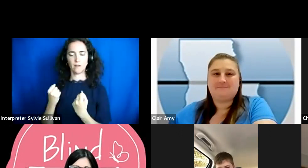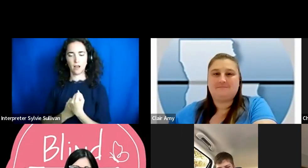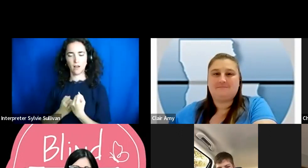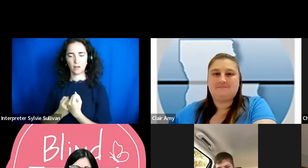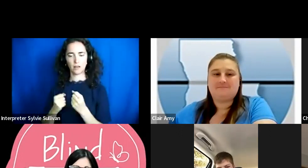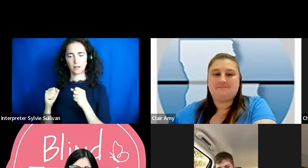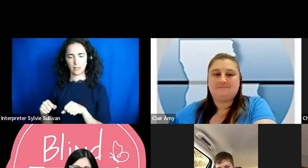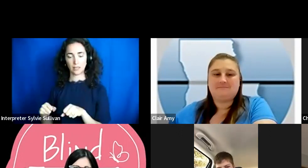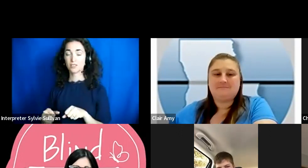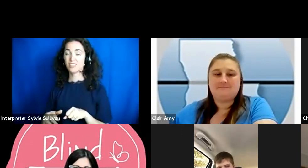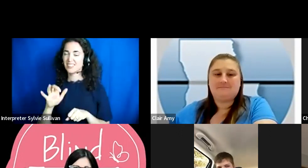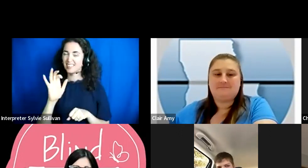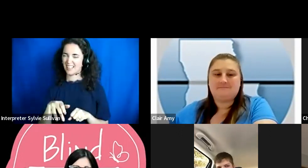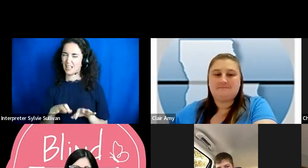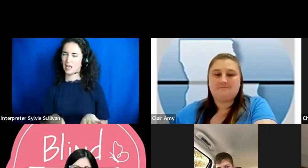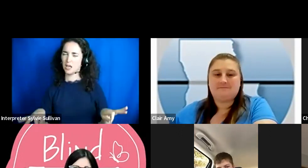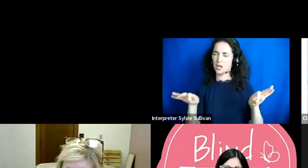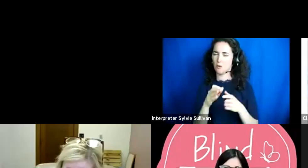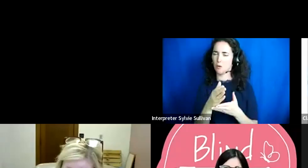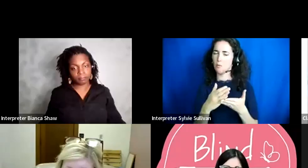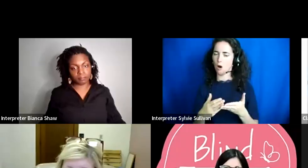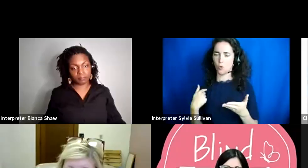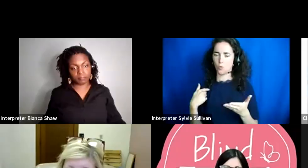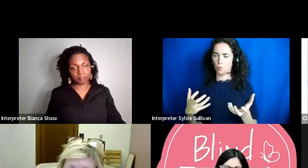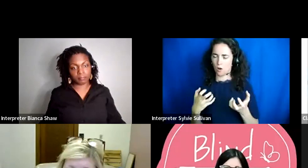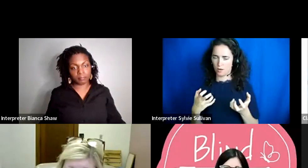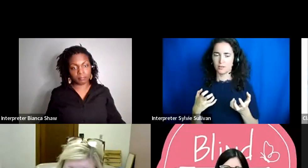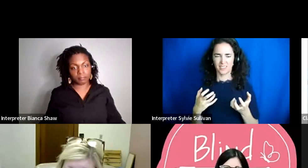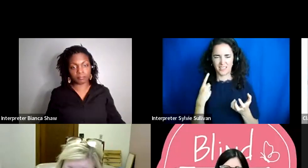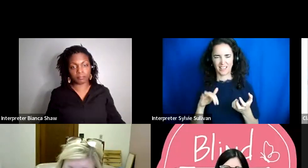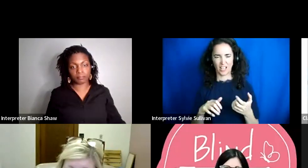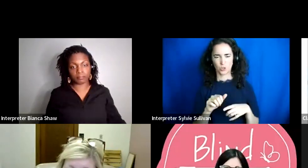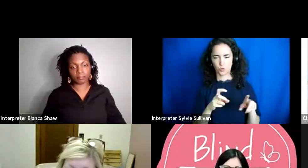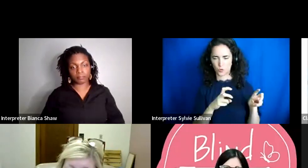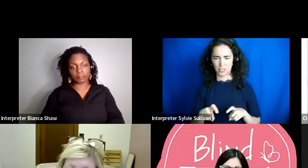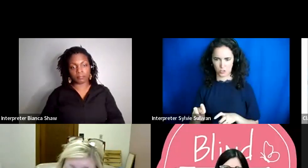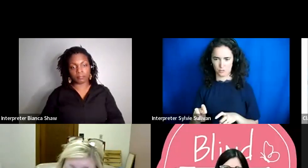So that was a huge part of what we wanted to happen in this transition camp.